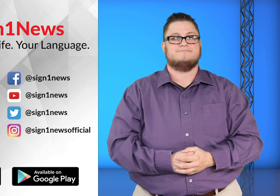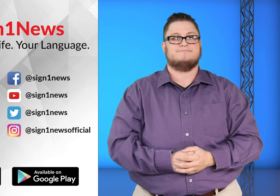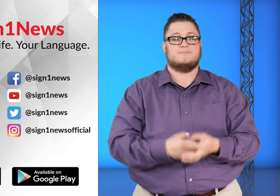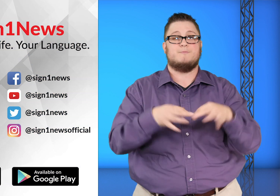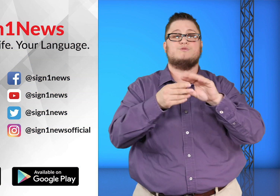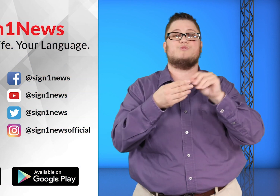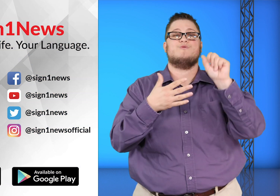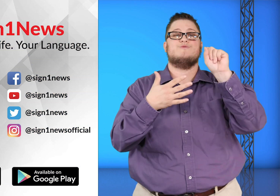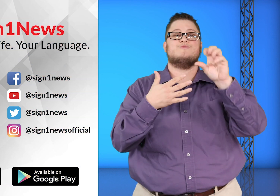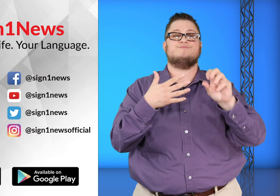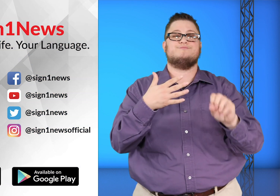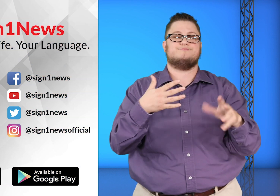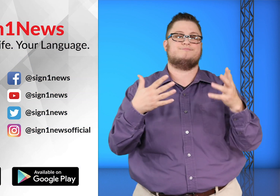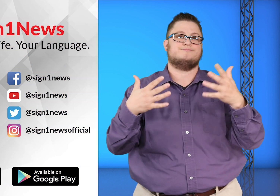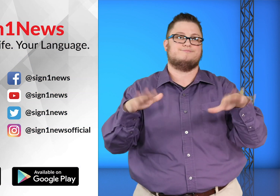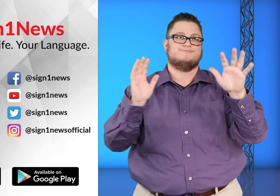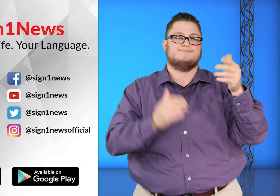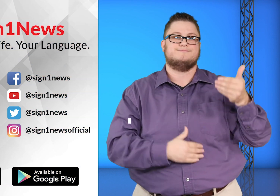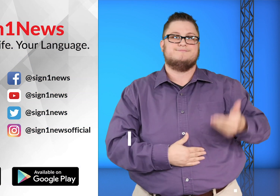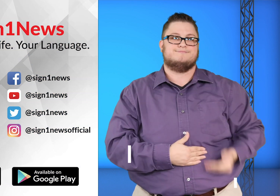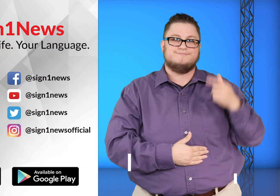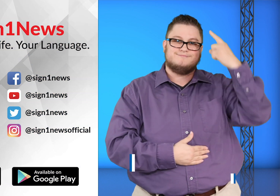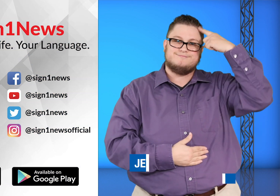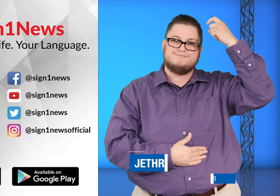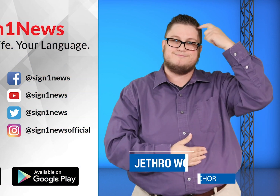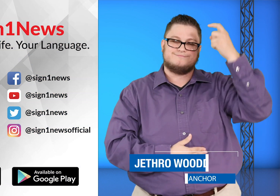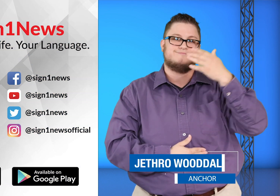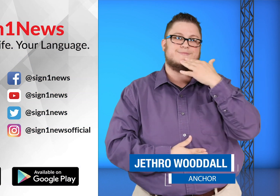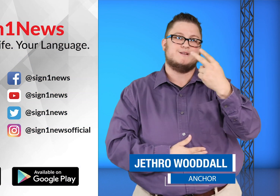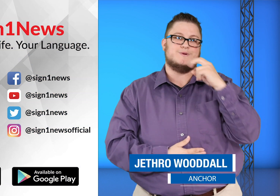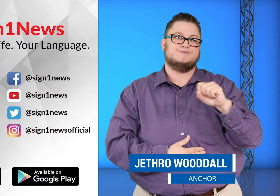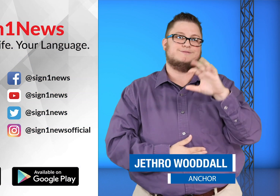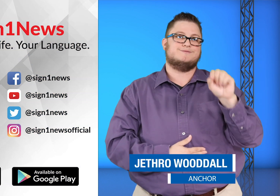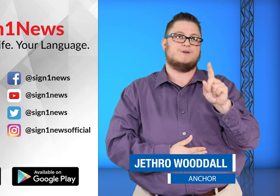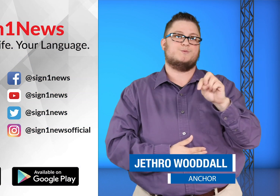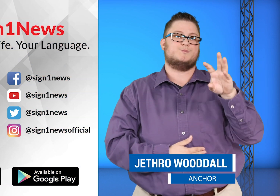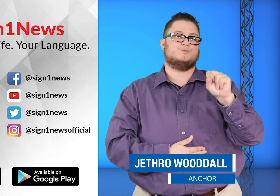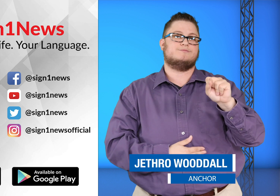And those are your top stories for today. I'm Jethro Wooddall. Thank you for watching Sign1News.